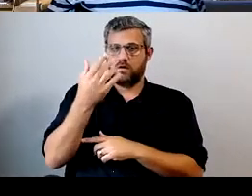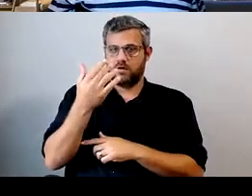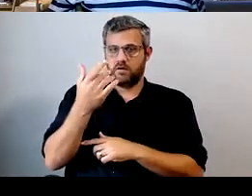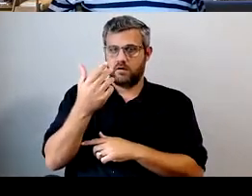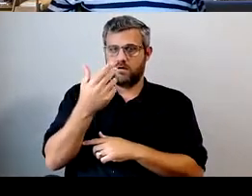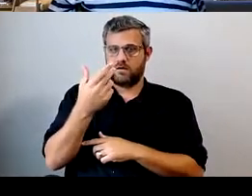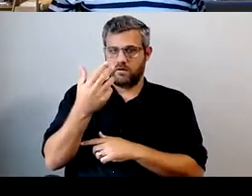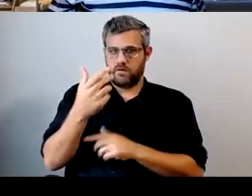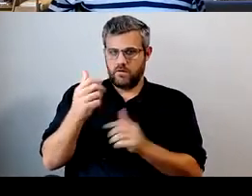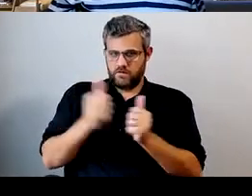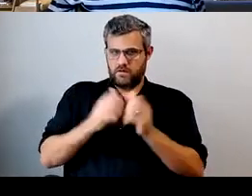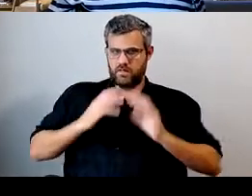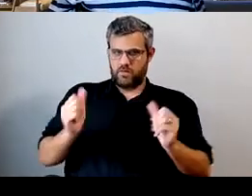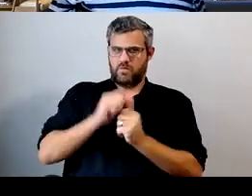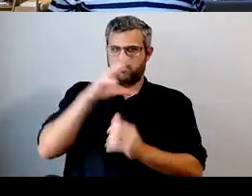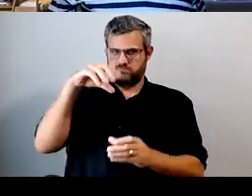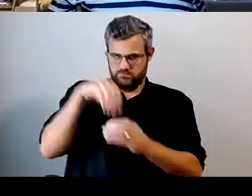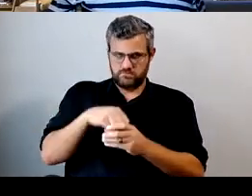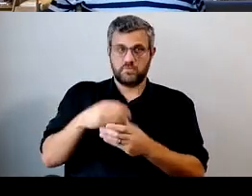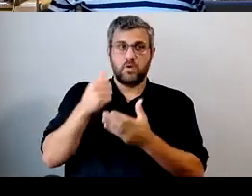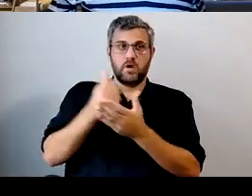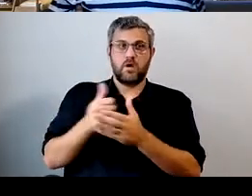during our class group exercises, but not respond to me.